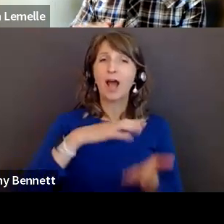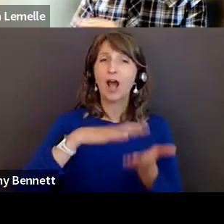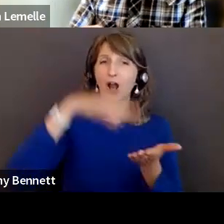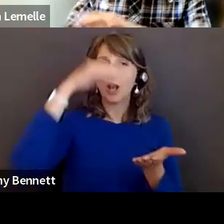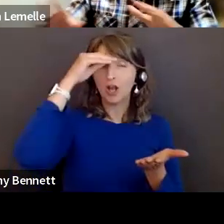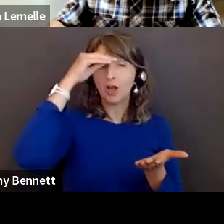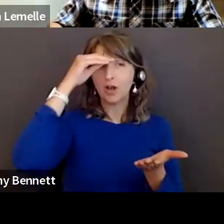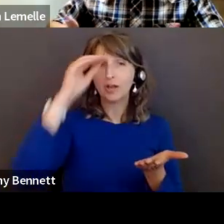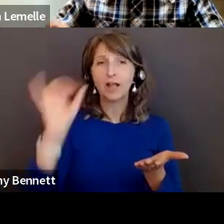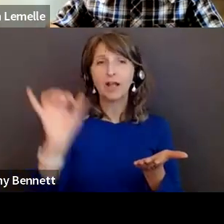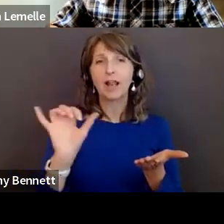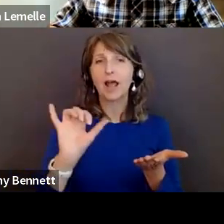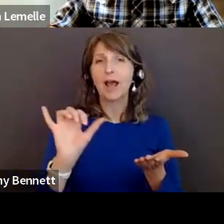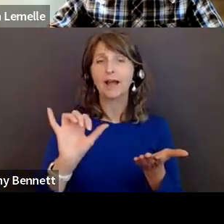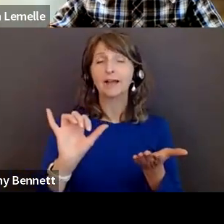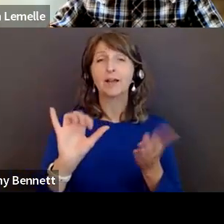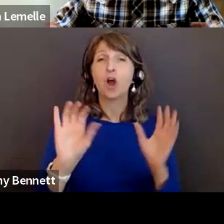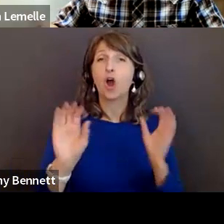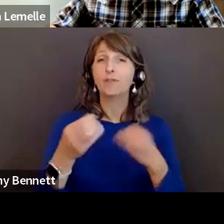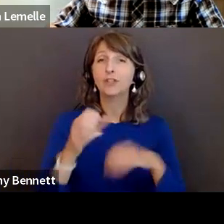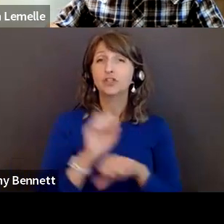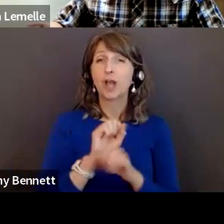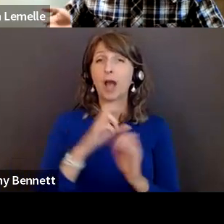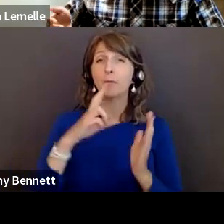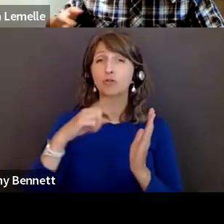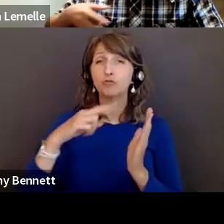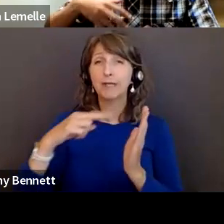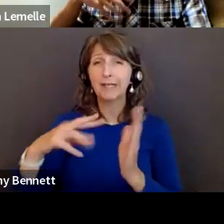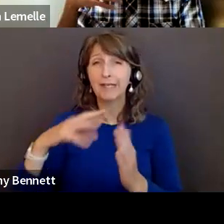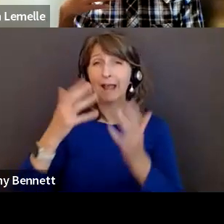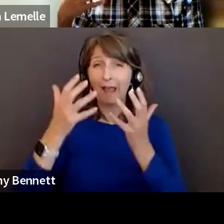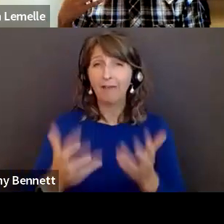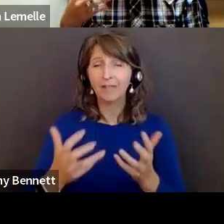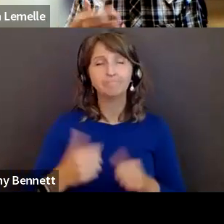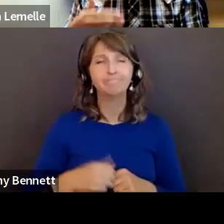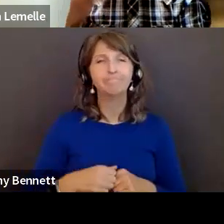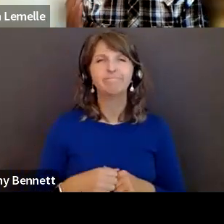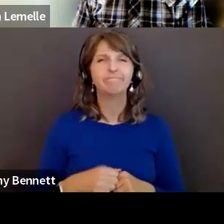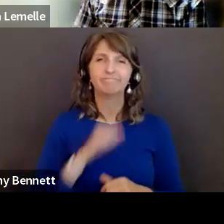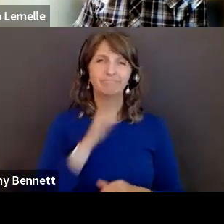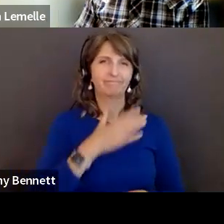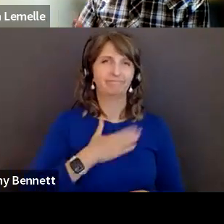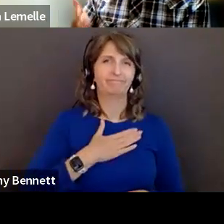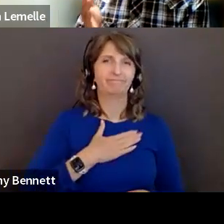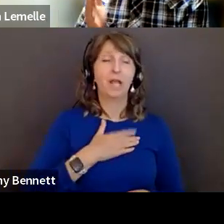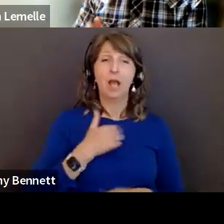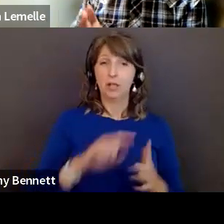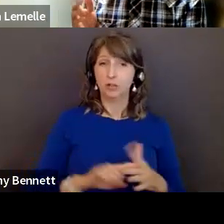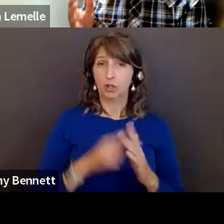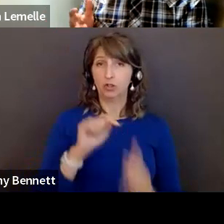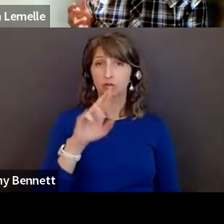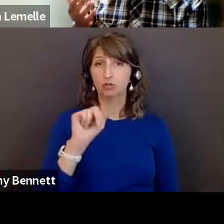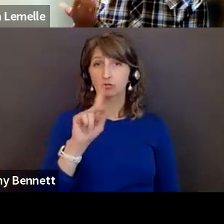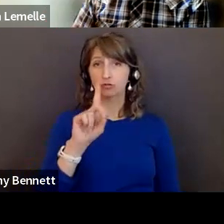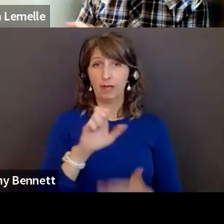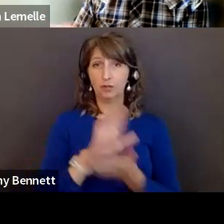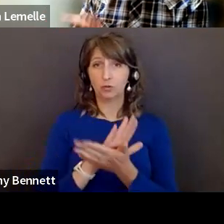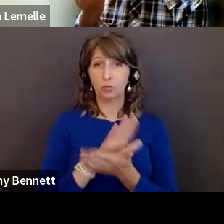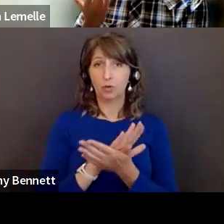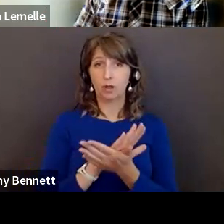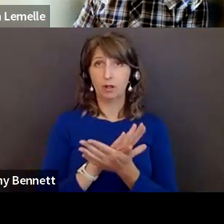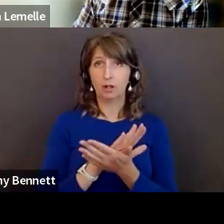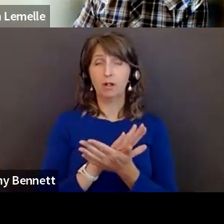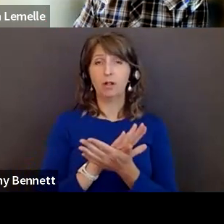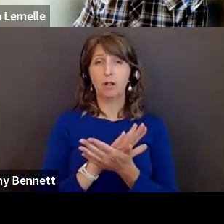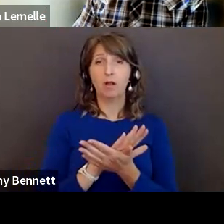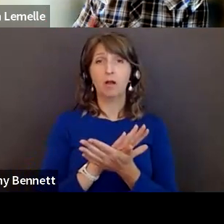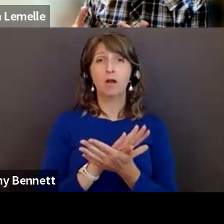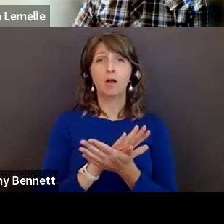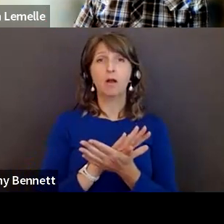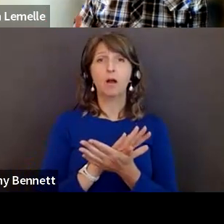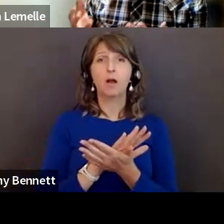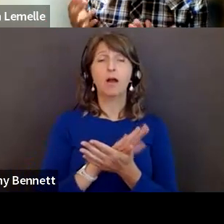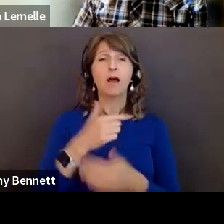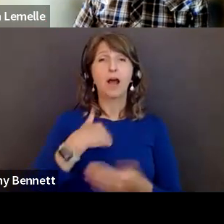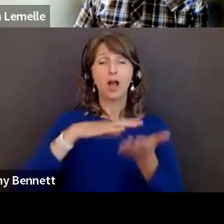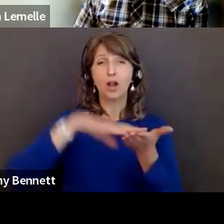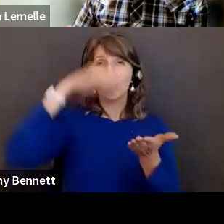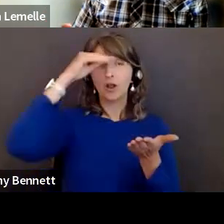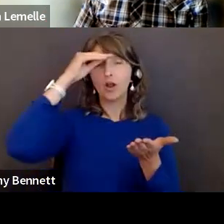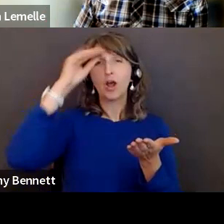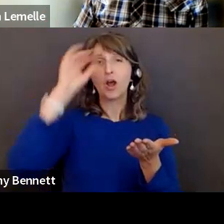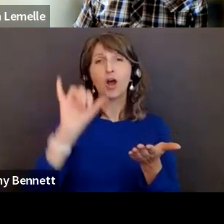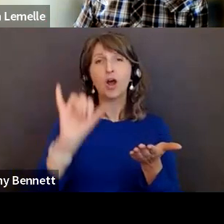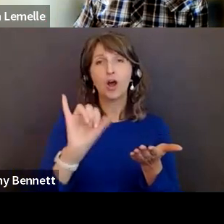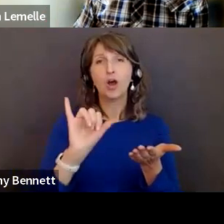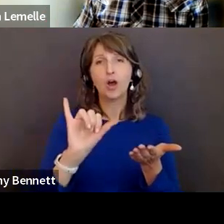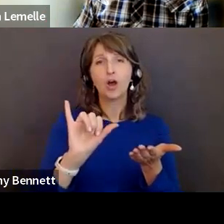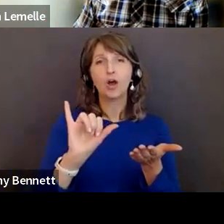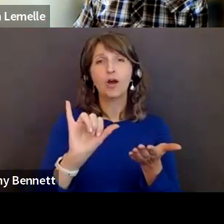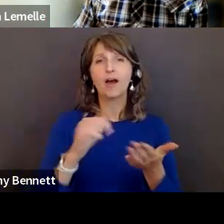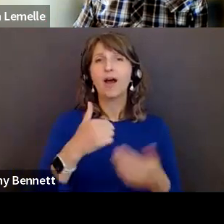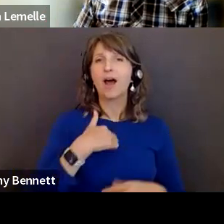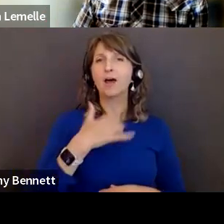My office jobs I won't be good at. That I wanna get like, why start, why I got into trade school and start working on, and what I got to, I learned that, oh, I'm better working with my hands.